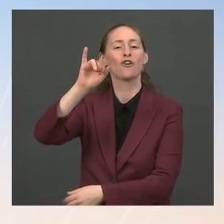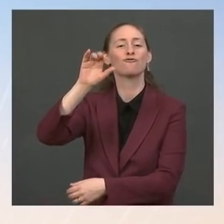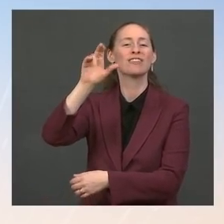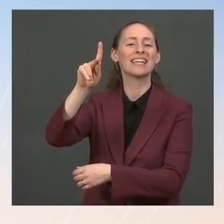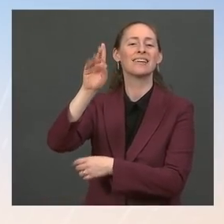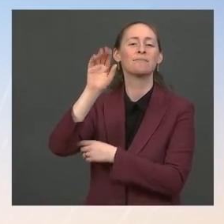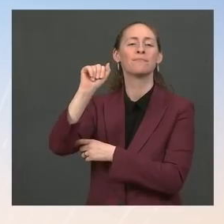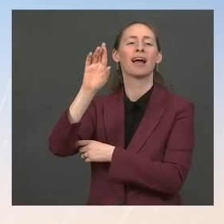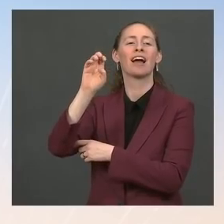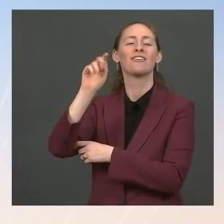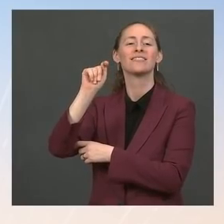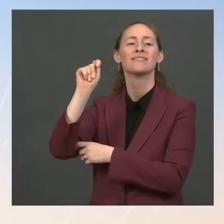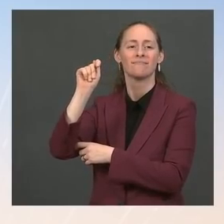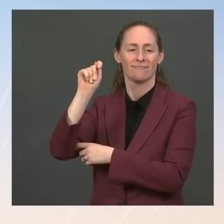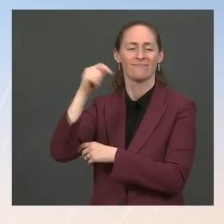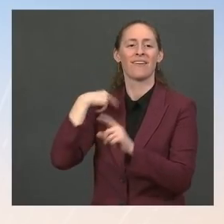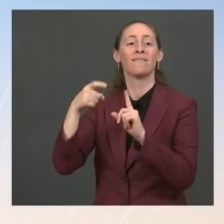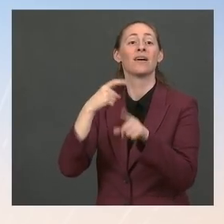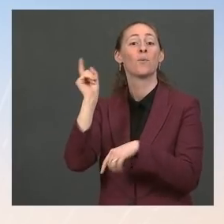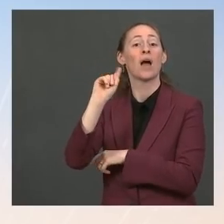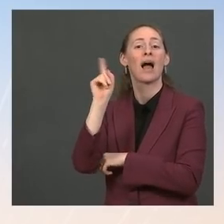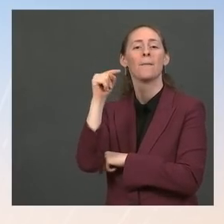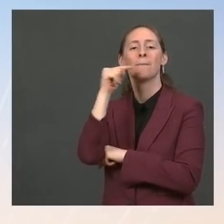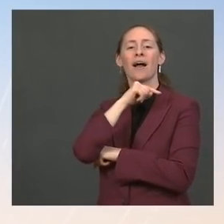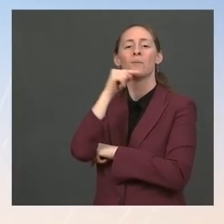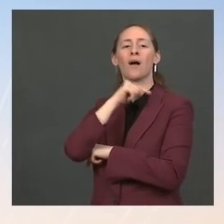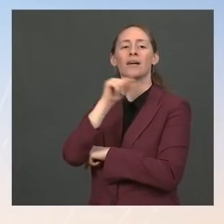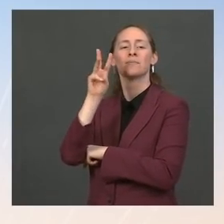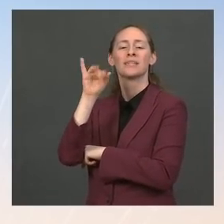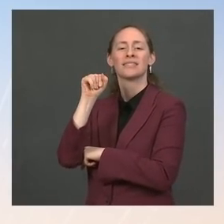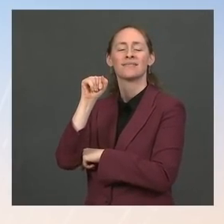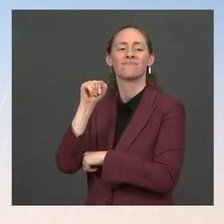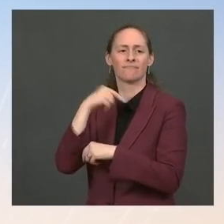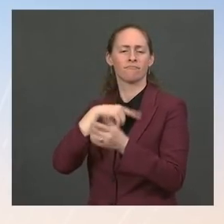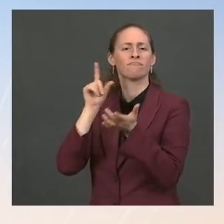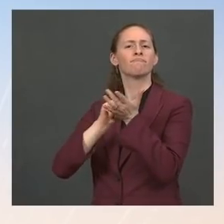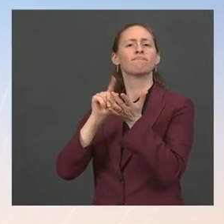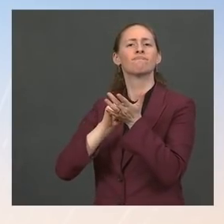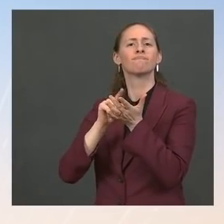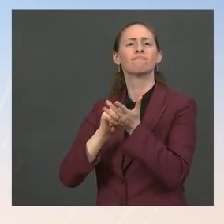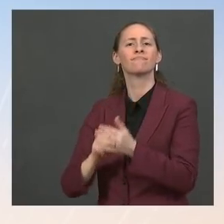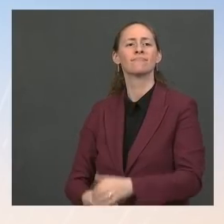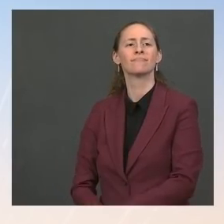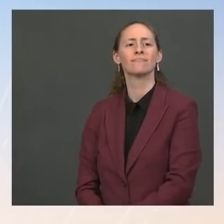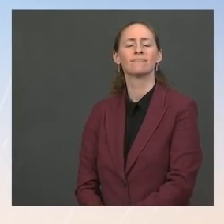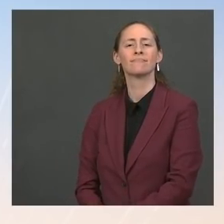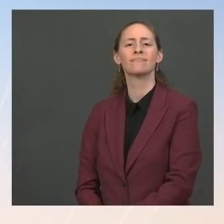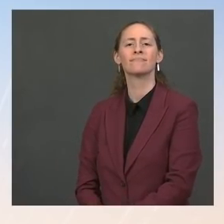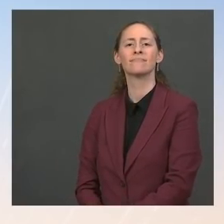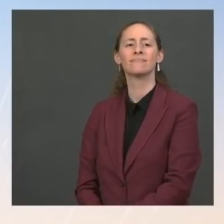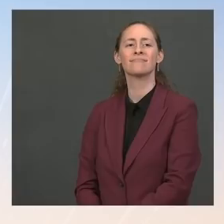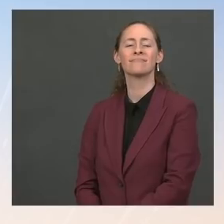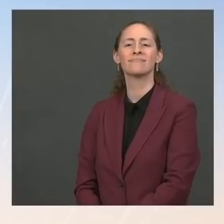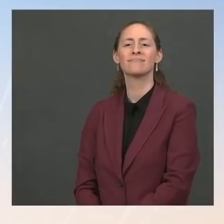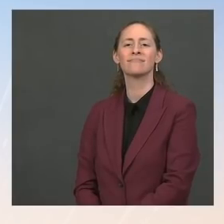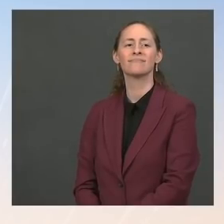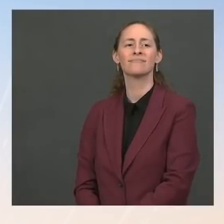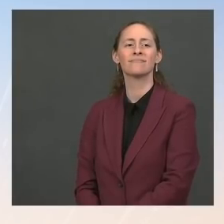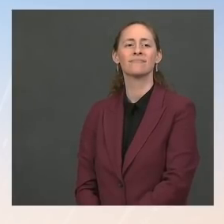The Press: Hi, Jen. Thanks for taking my question today. Ms. Psaki: Oh, I don't know if we can hear you very well. Maybe we can -- The Press: Oh, can you hear me better now?